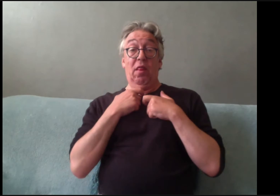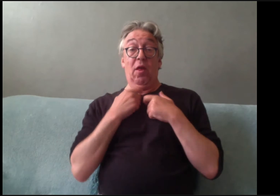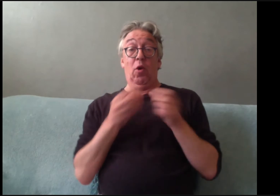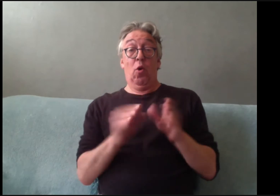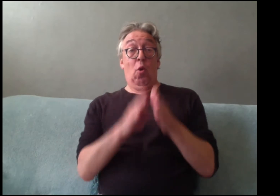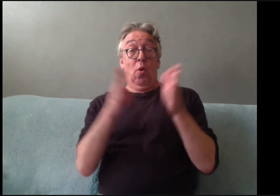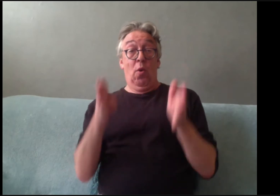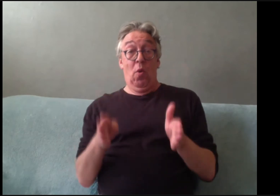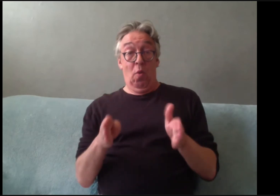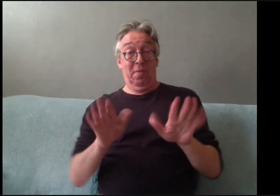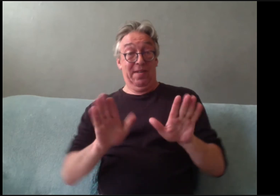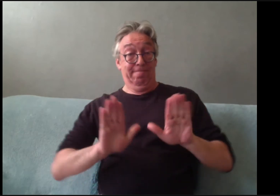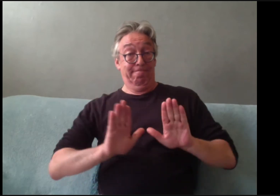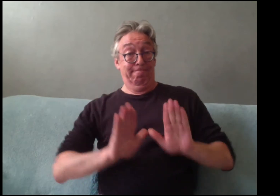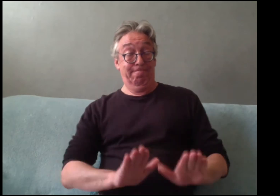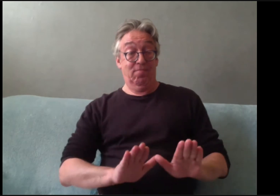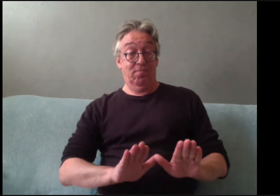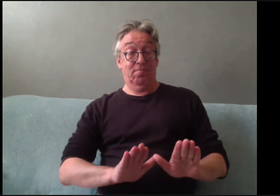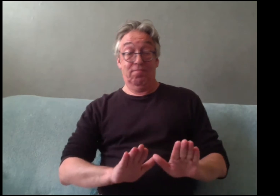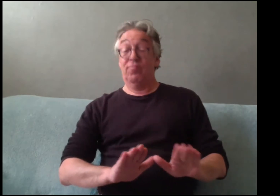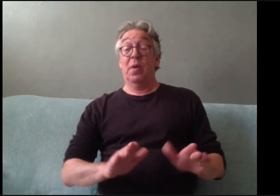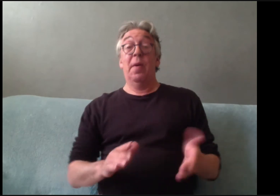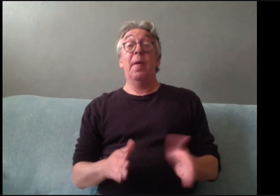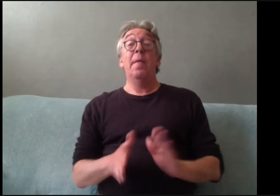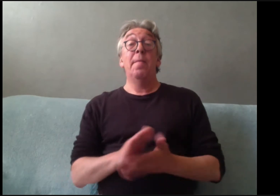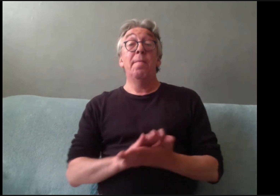into total isolation and deep difficulties.